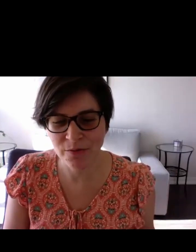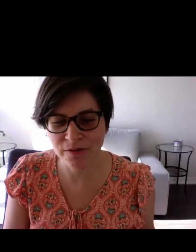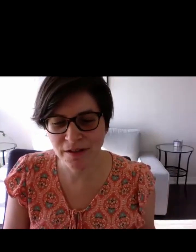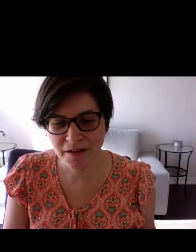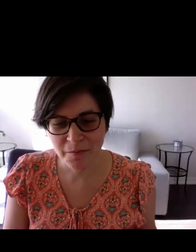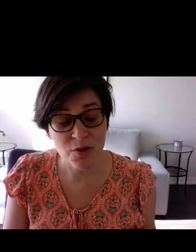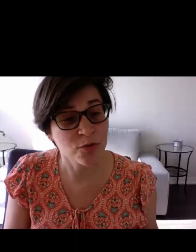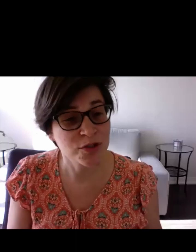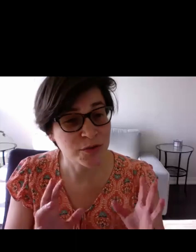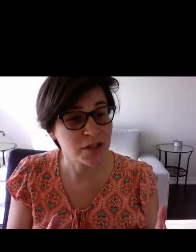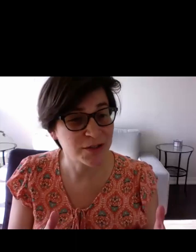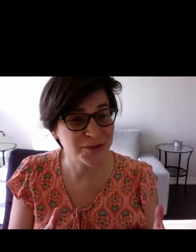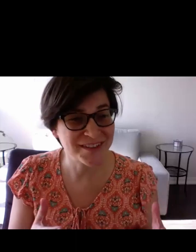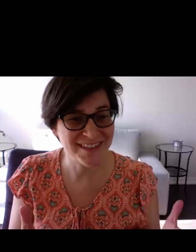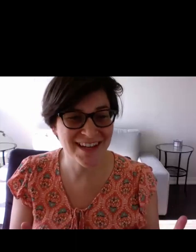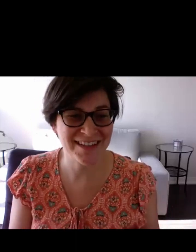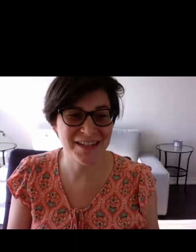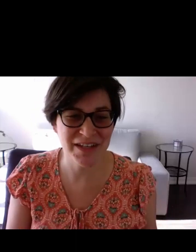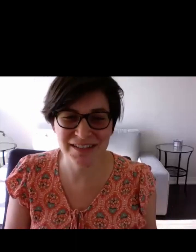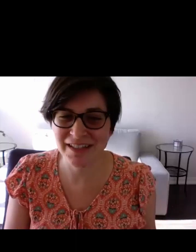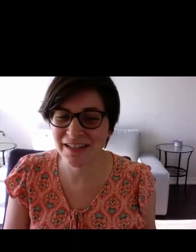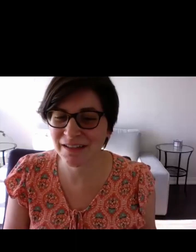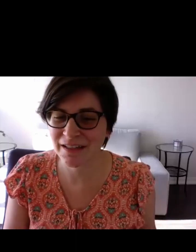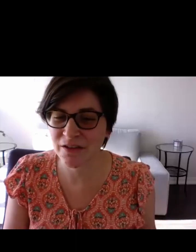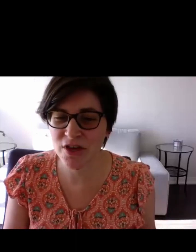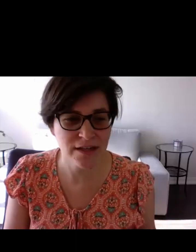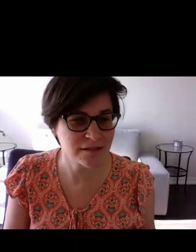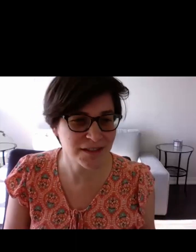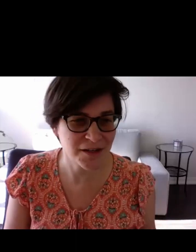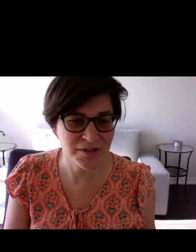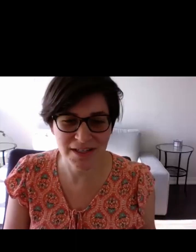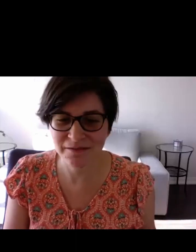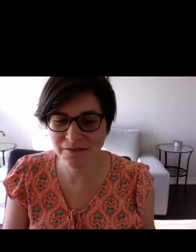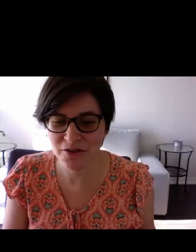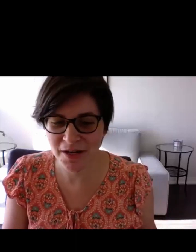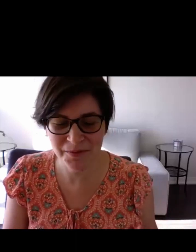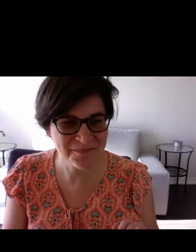I will be sure to include the event link in the chat once I shut up.